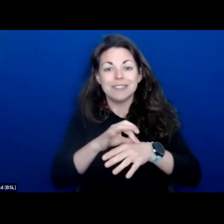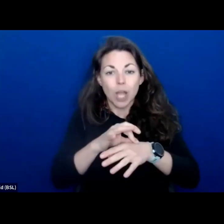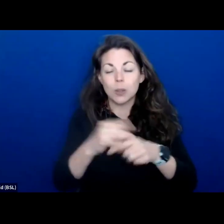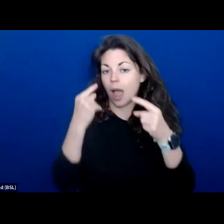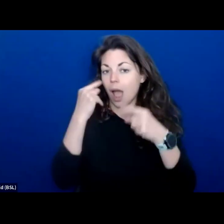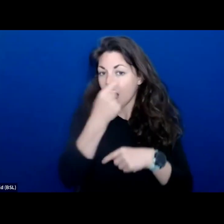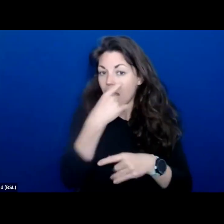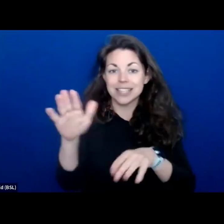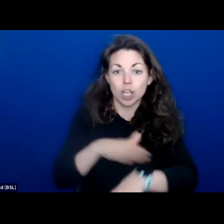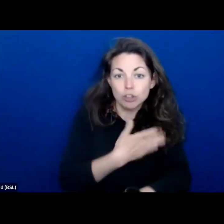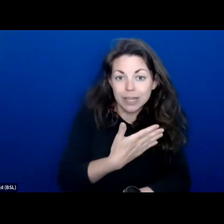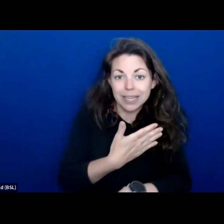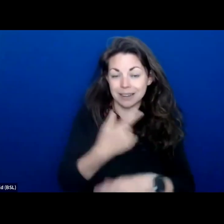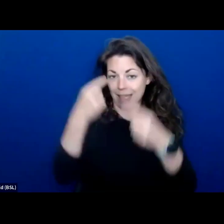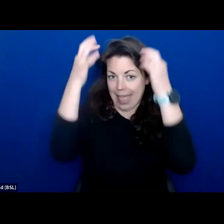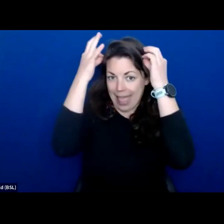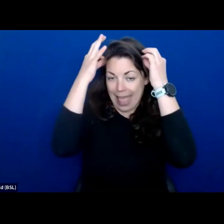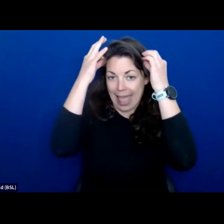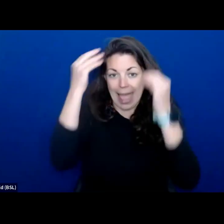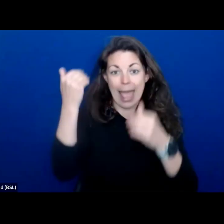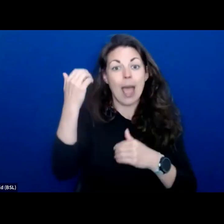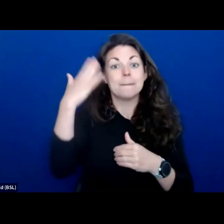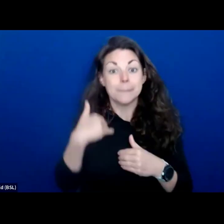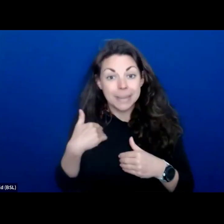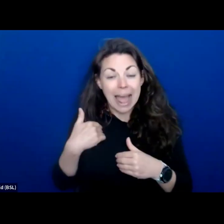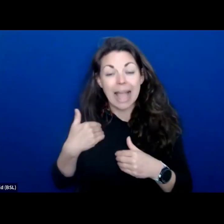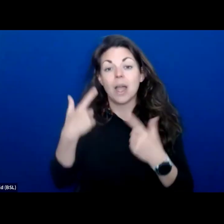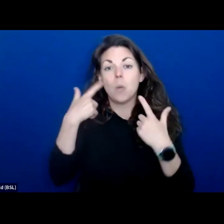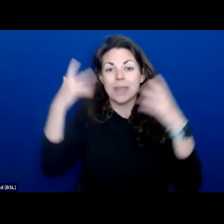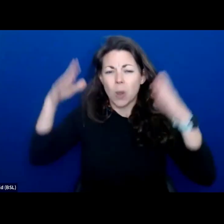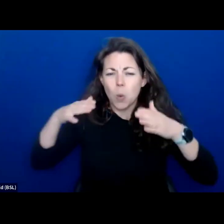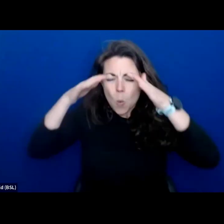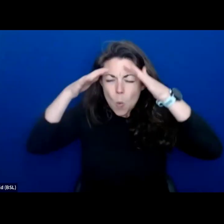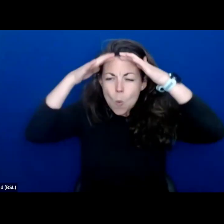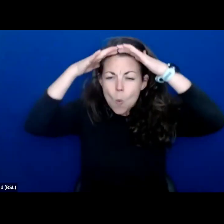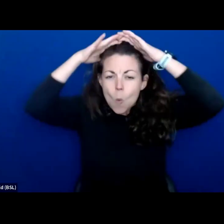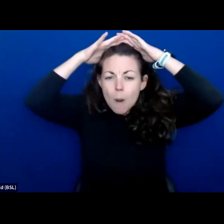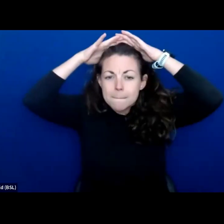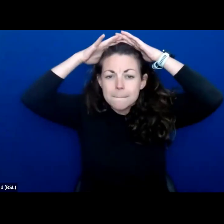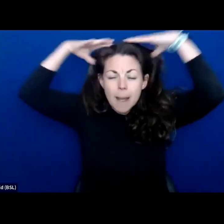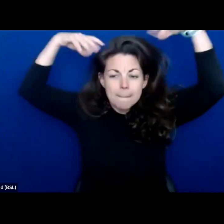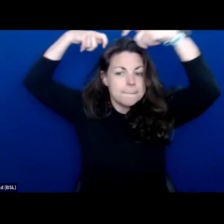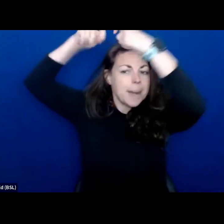I have black hair that's tied up in a very tight ponytail with a long braid hanging down from the top,